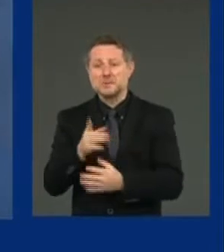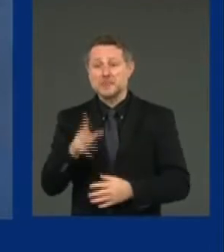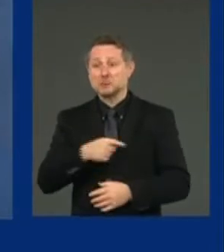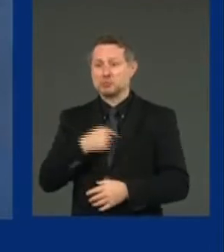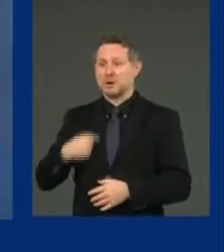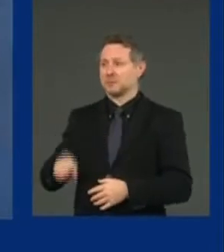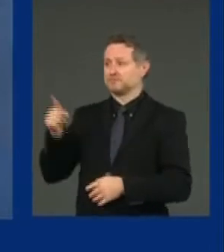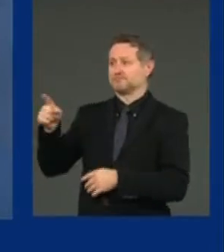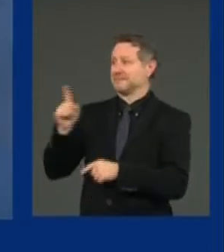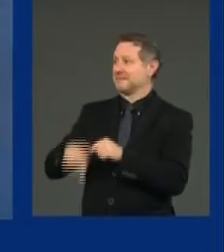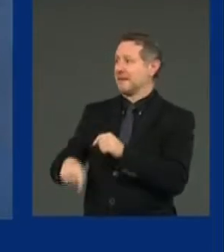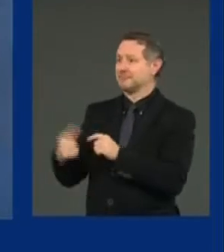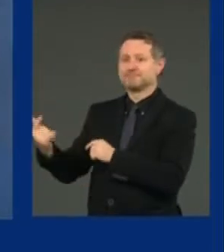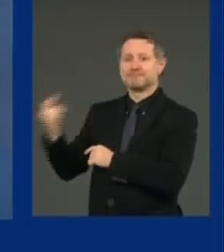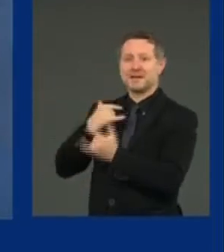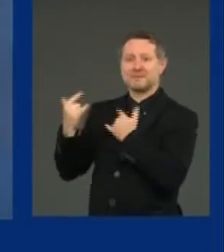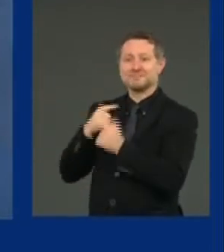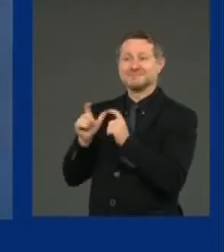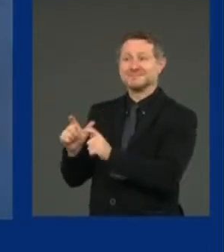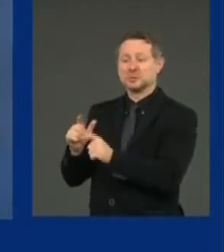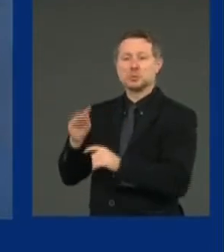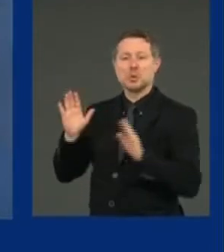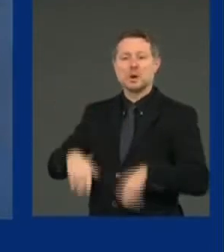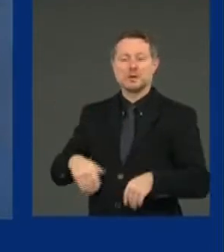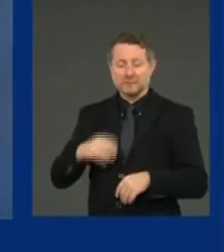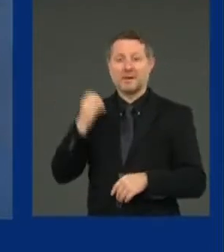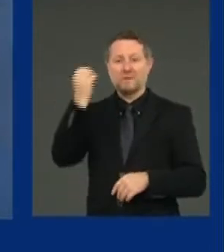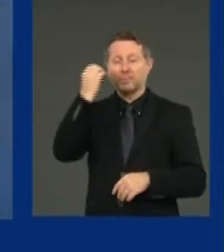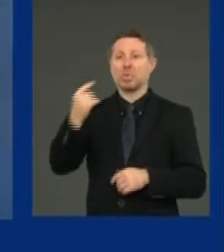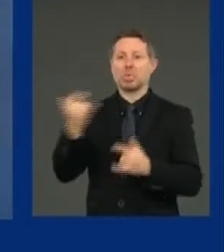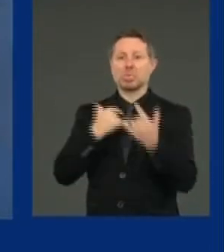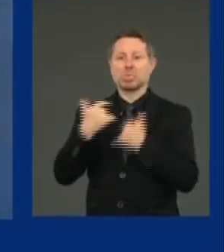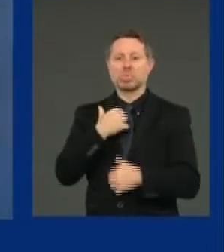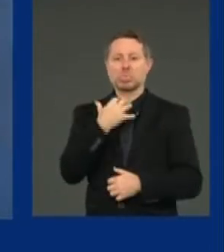WE WERE CLOSING DOWN CHINA AND THE VIRUS HAD ALREADY LEFT CHINA